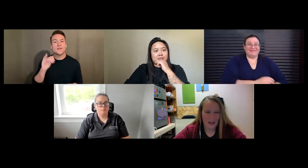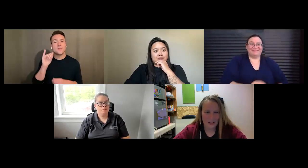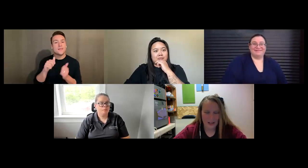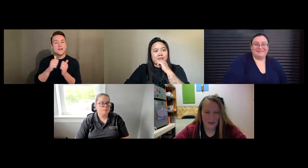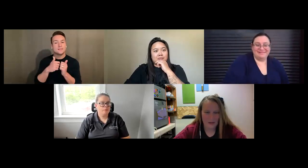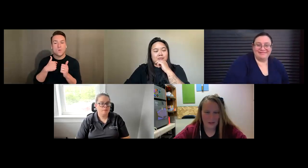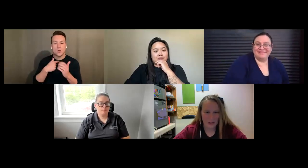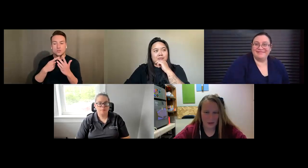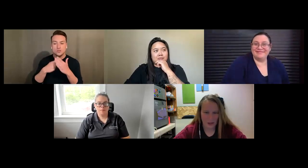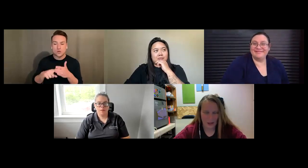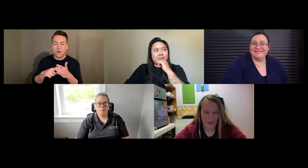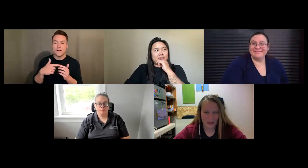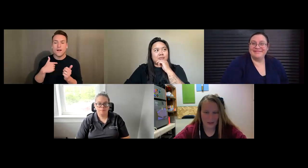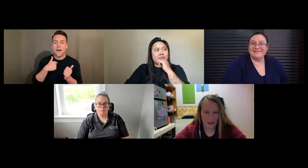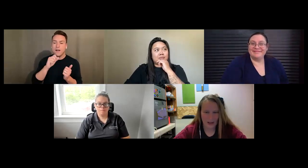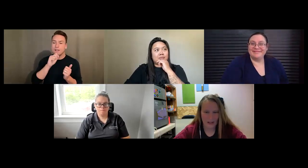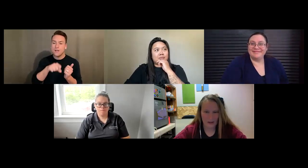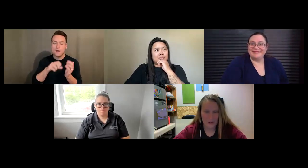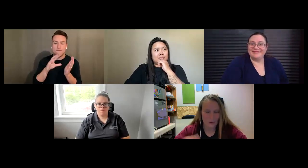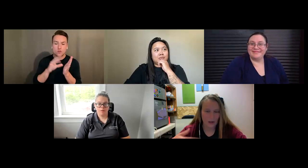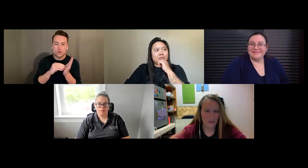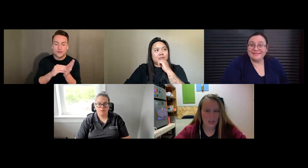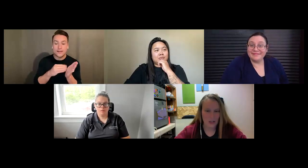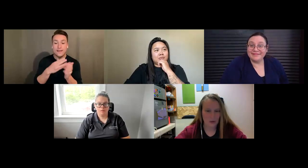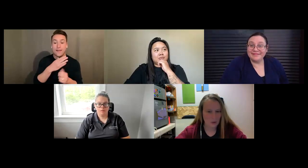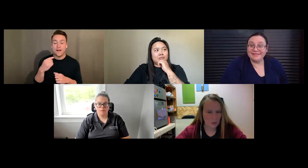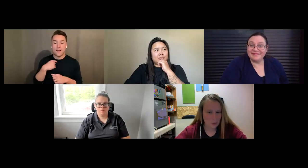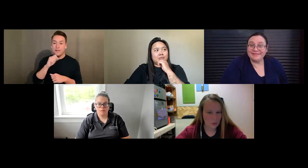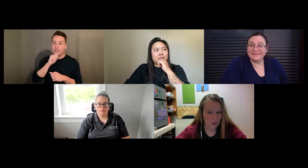I love learning and I also love teaching other people.